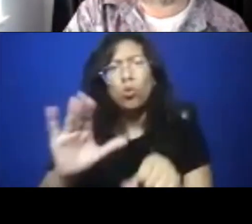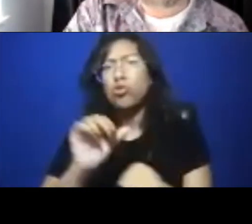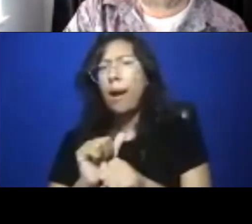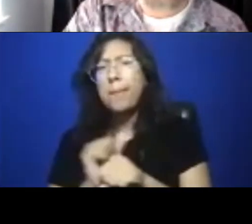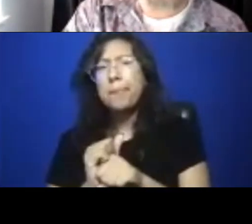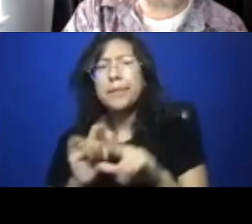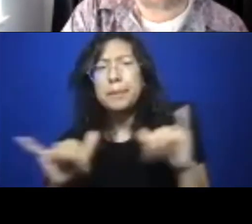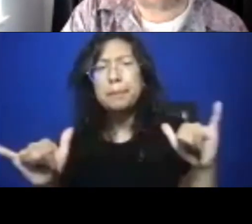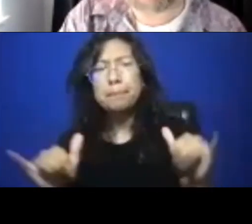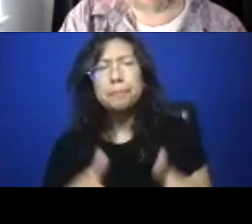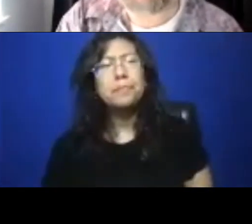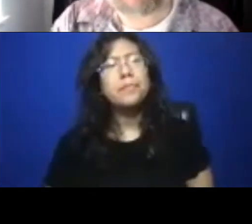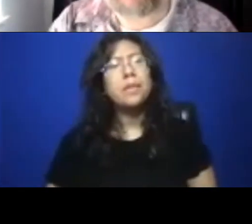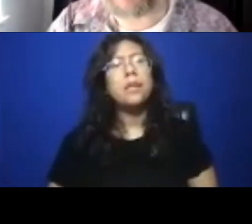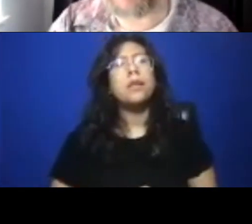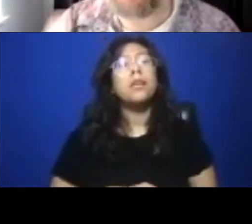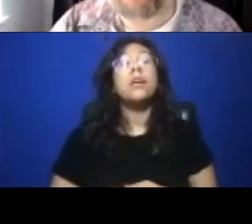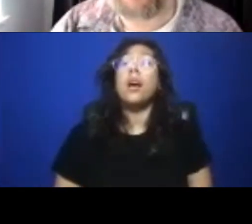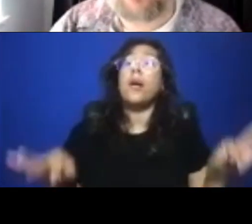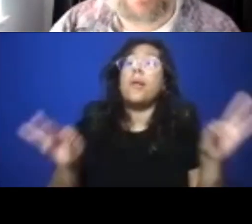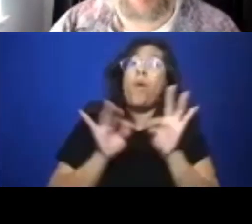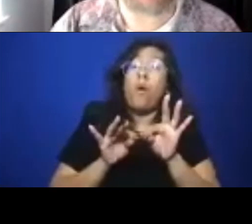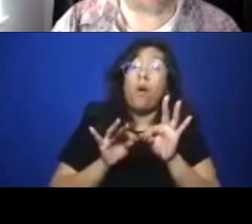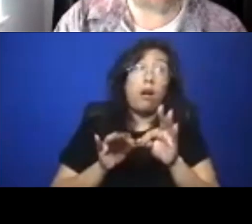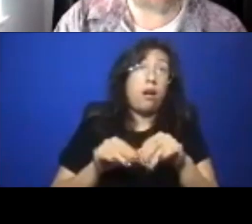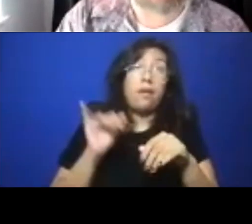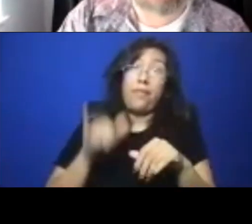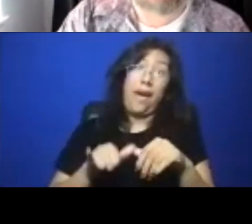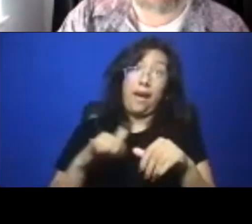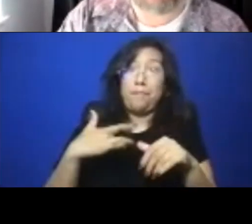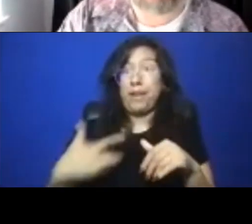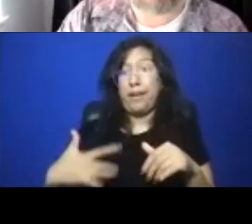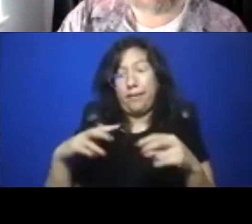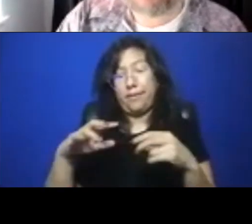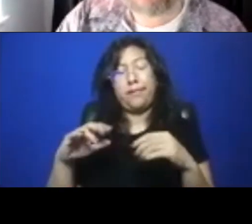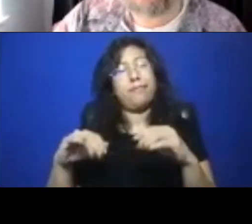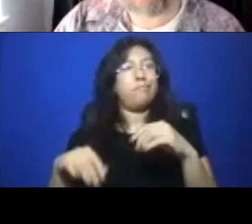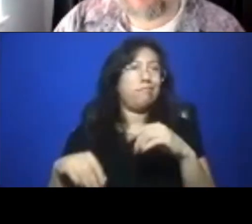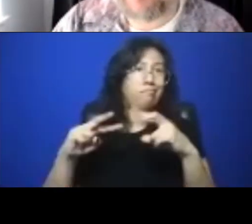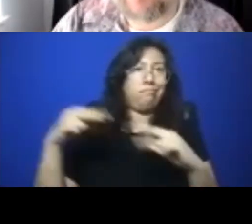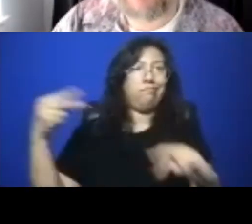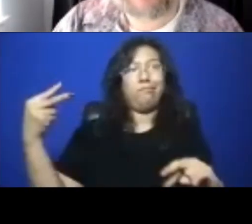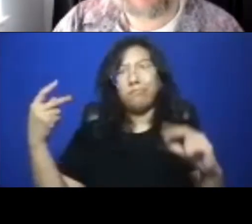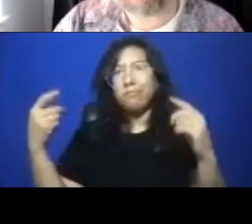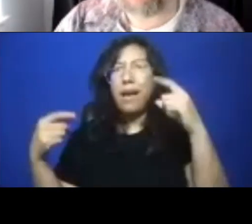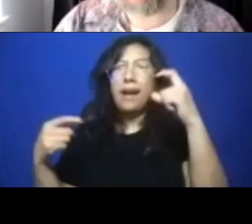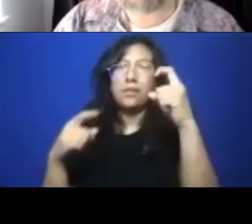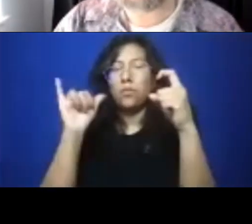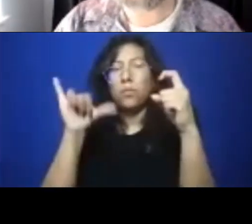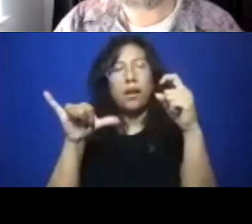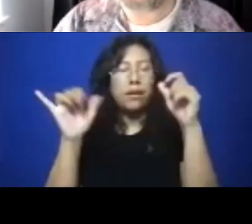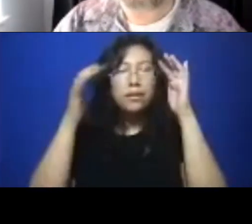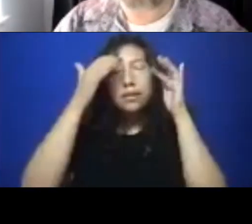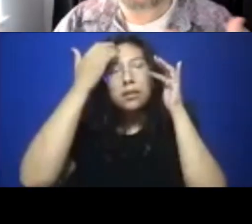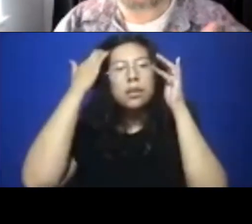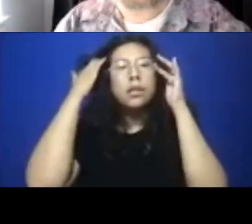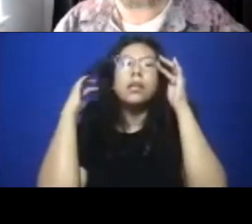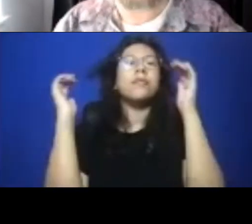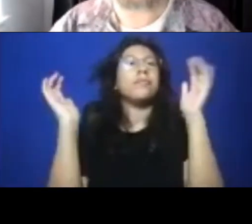It's really important for us to kind of separate the X'S from the Y's. And this again should be obvious, but it's one of those things where a lot of times